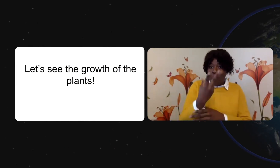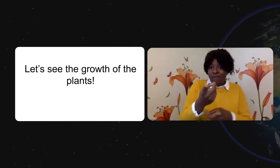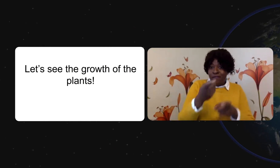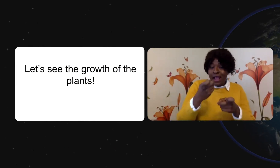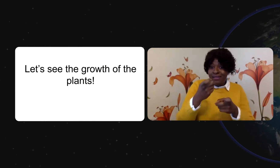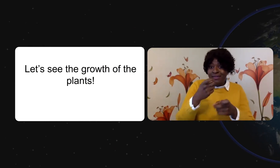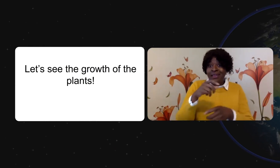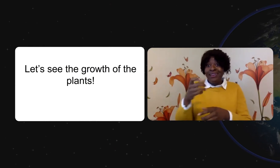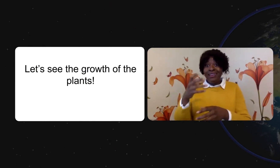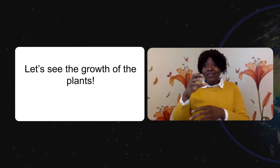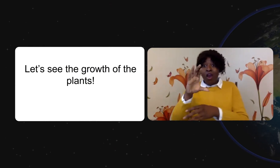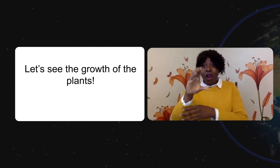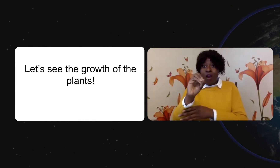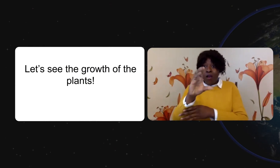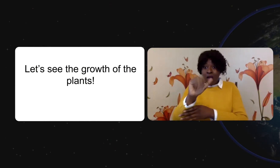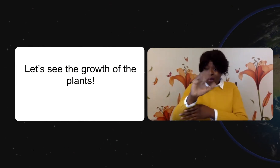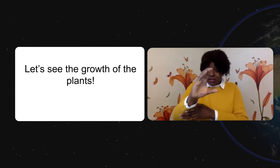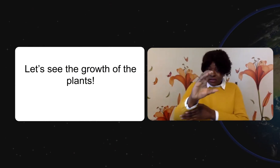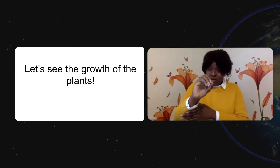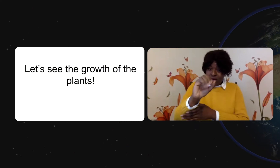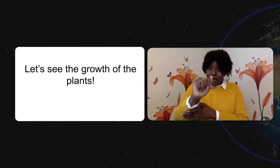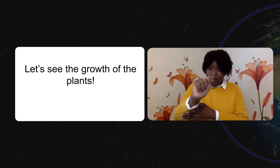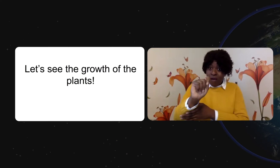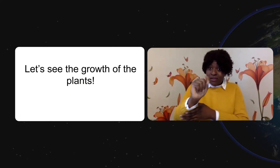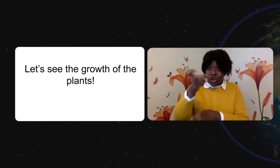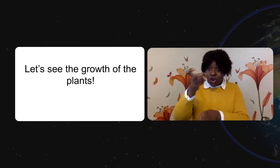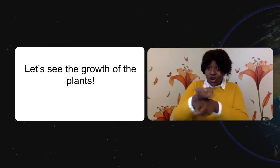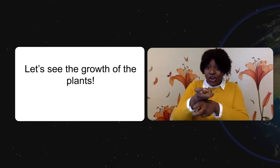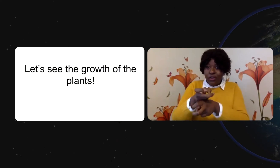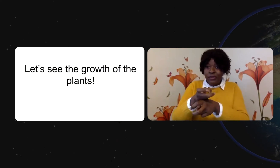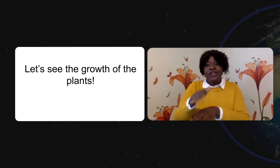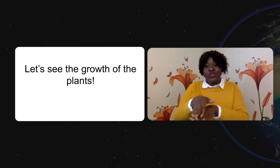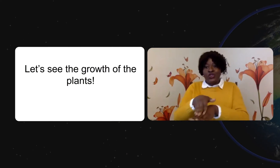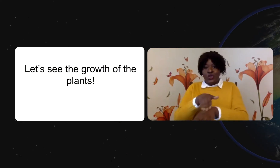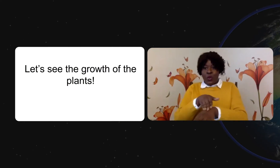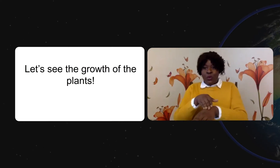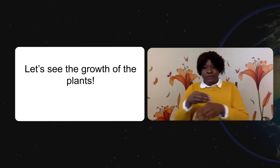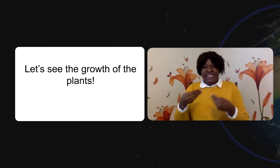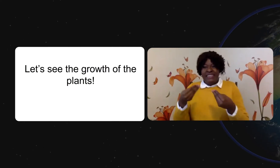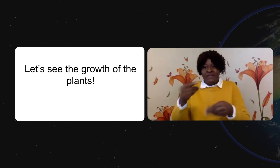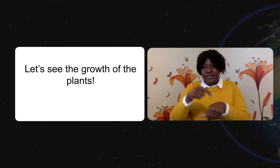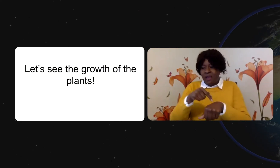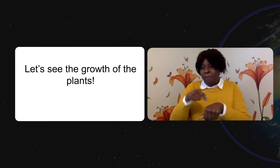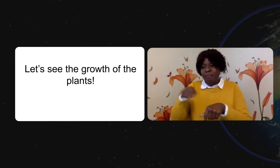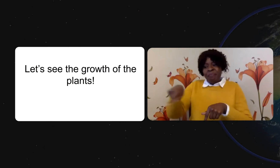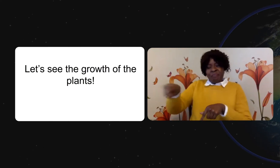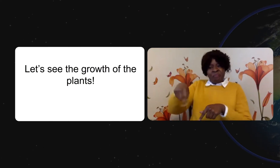Sometimes they grow quick. Sometimes they have a thick coating that makes them grow slower.